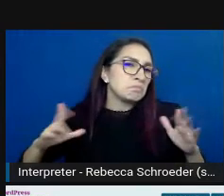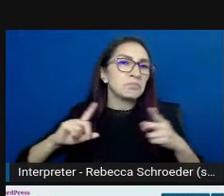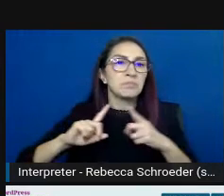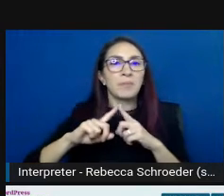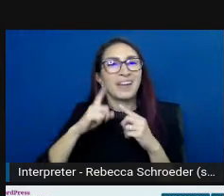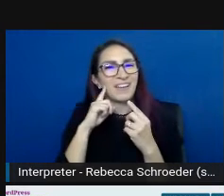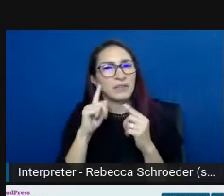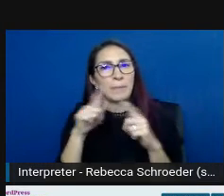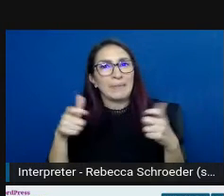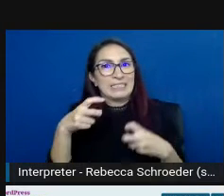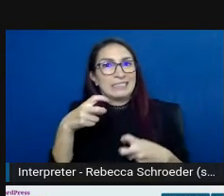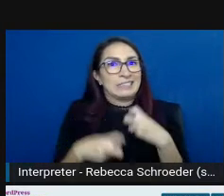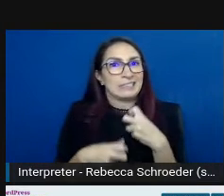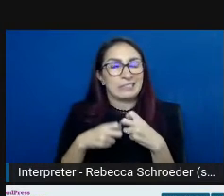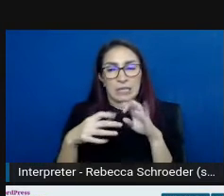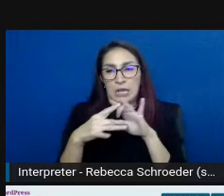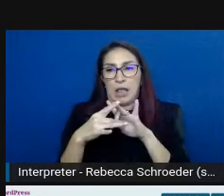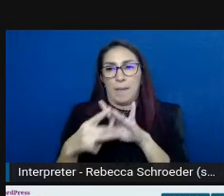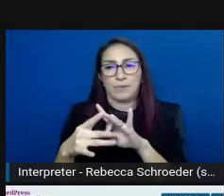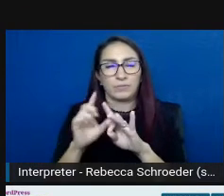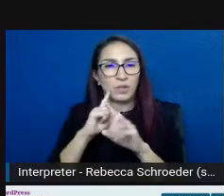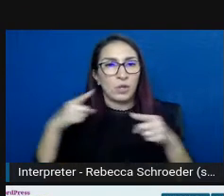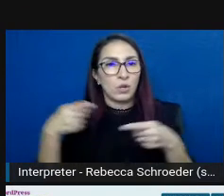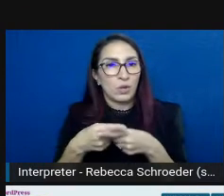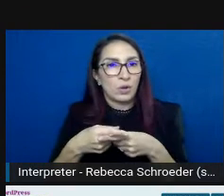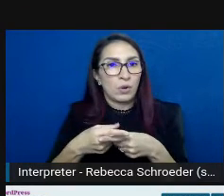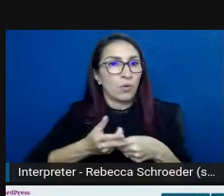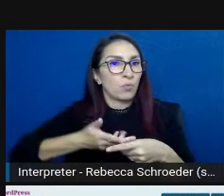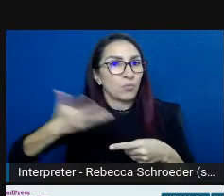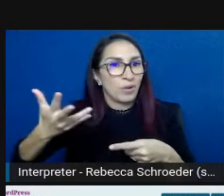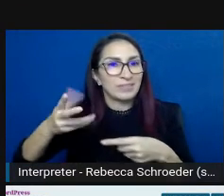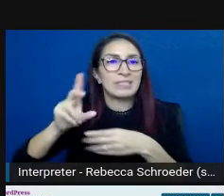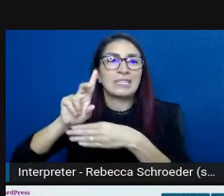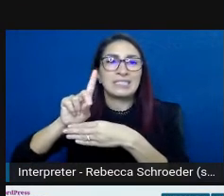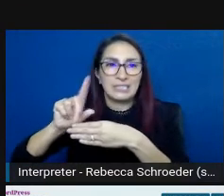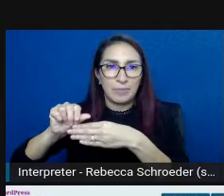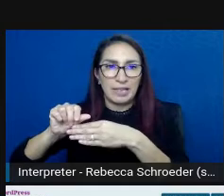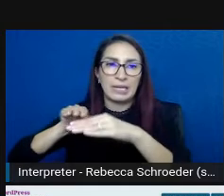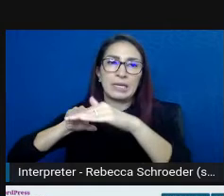what I'm talking about is disability and accessibility and inclusion.